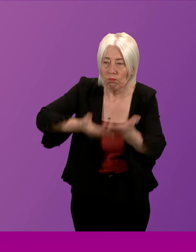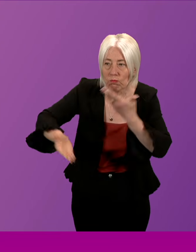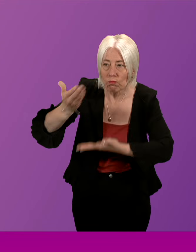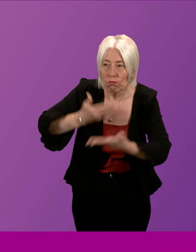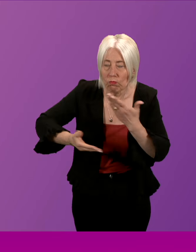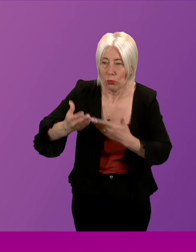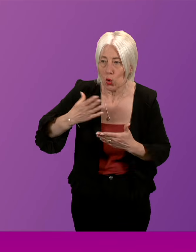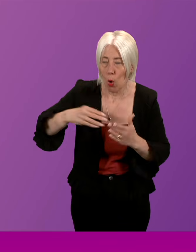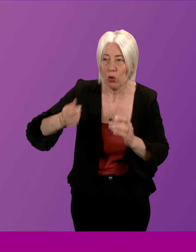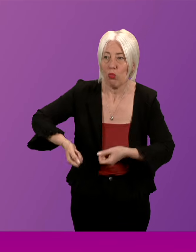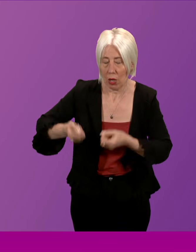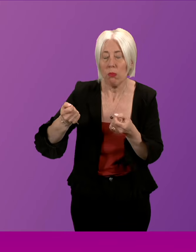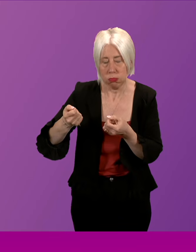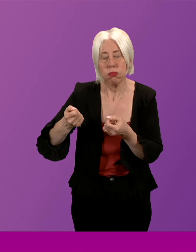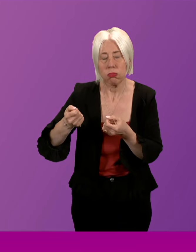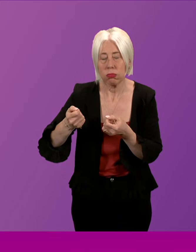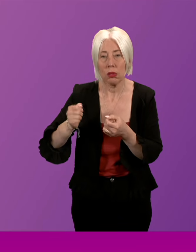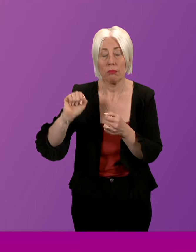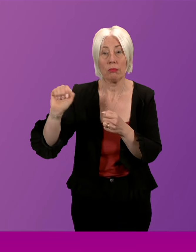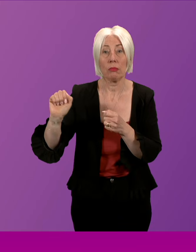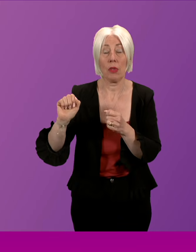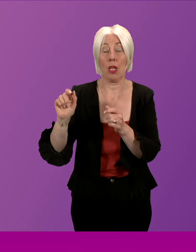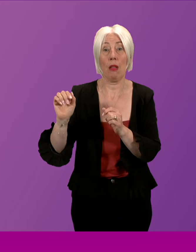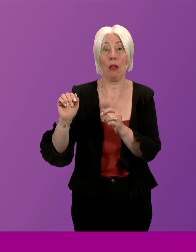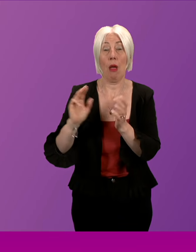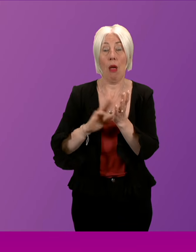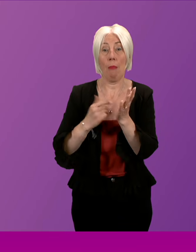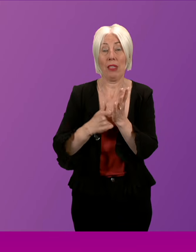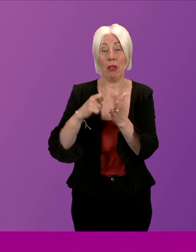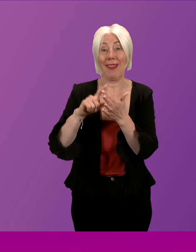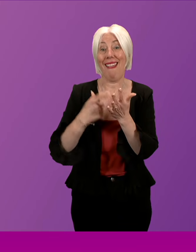wishes to raise with me. Mr Kerr will be aware that, in the previous parliamentary session,